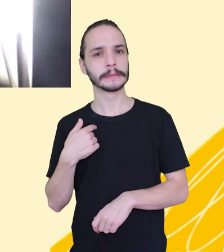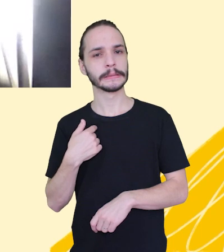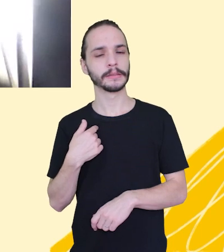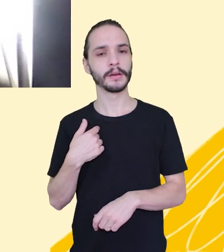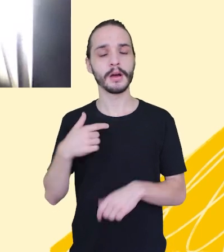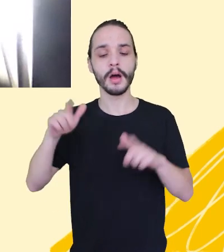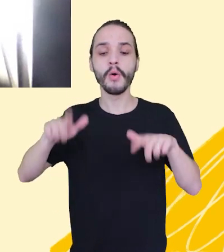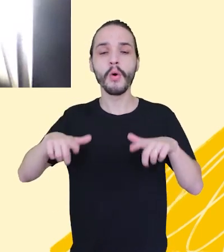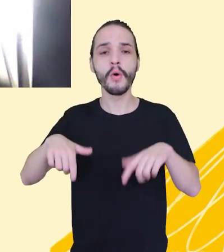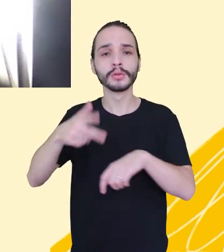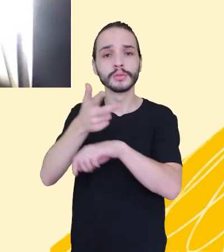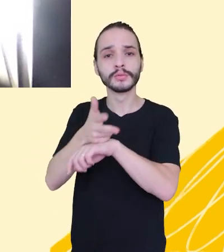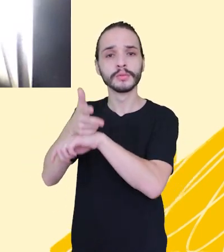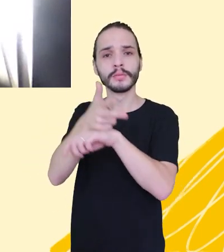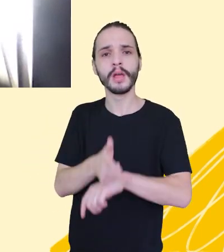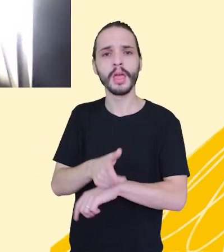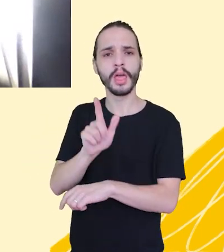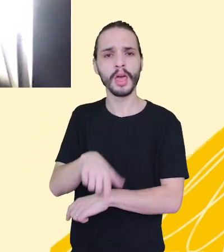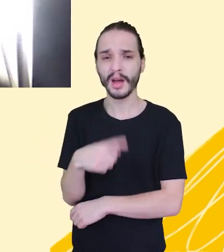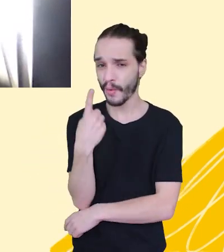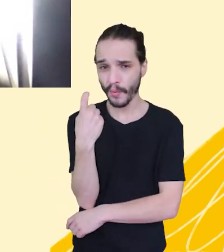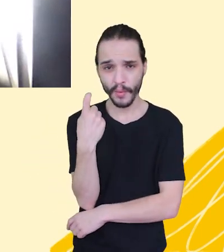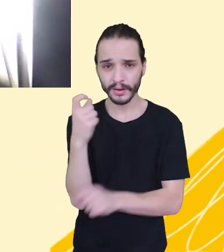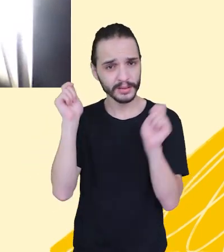because it was necessary that we could have enough distance.